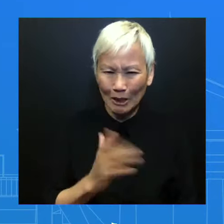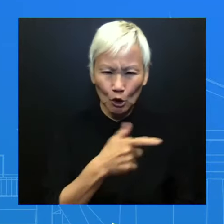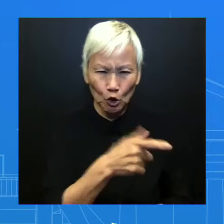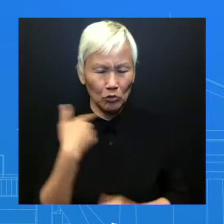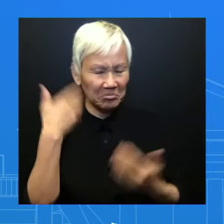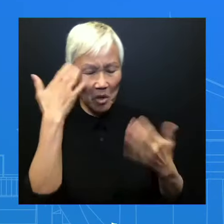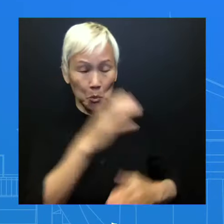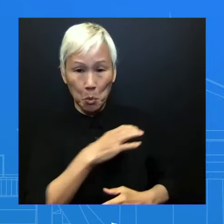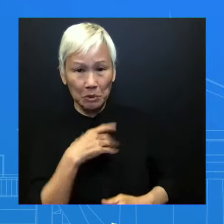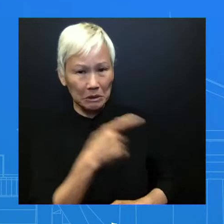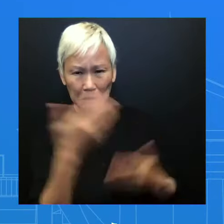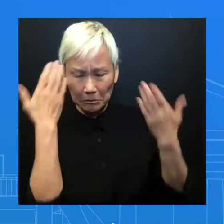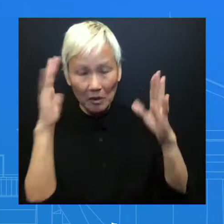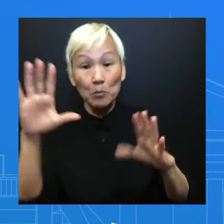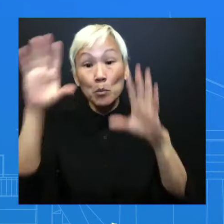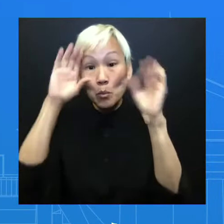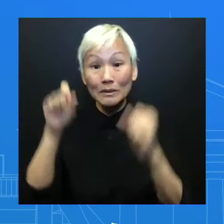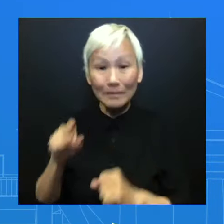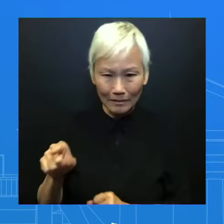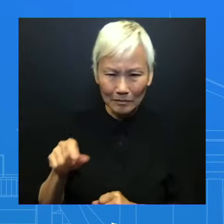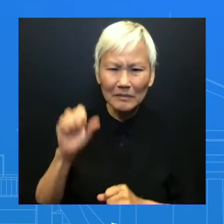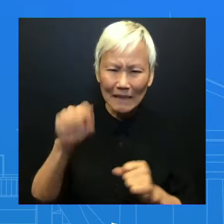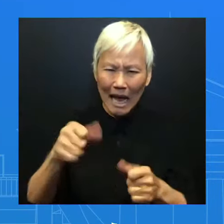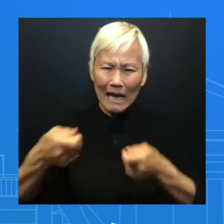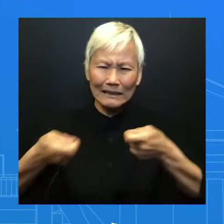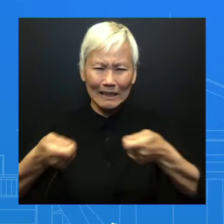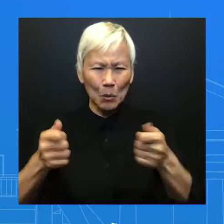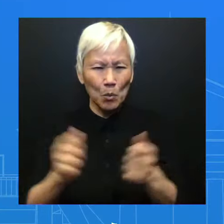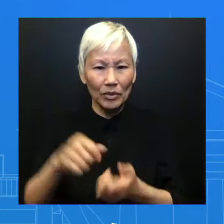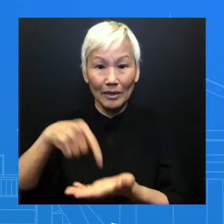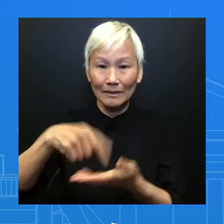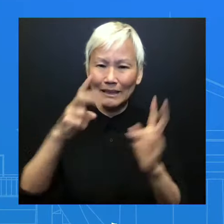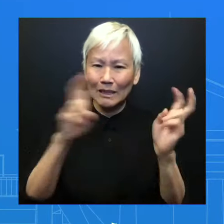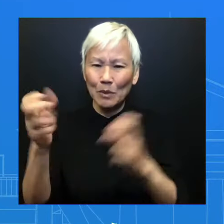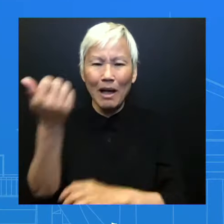could deal with this issue anywhere he is. And so, I'll just leave it as that.